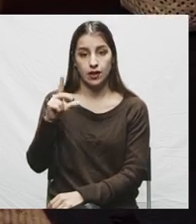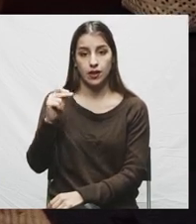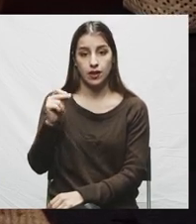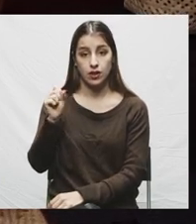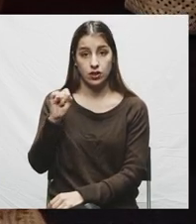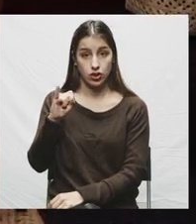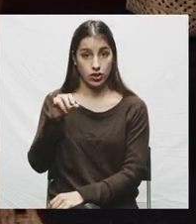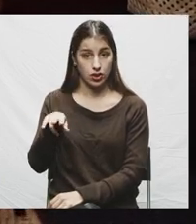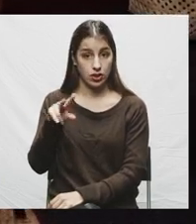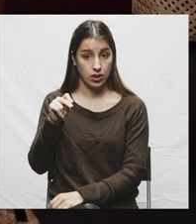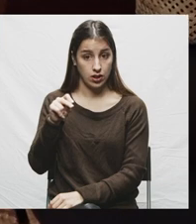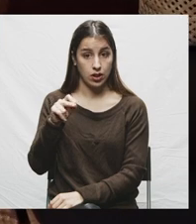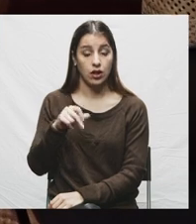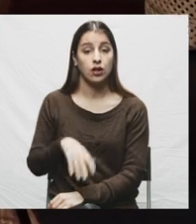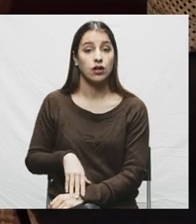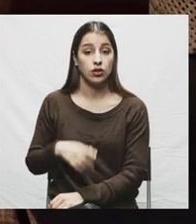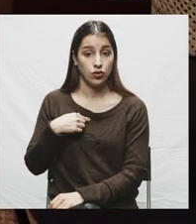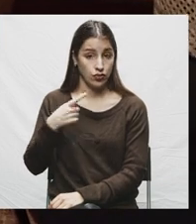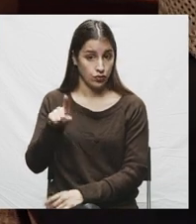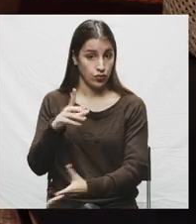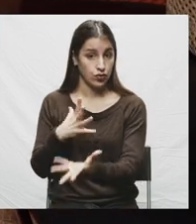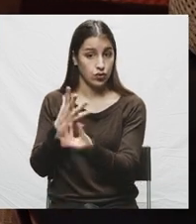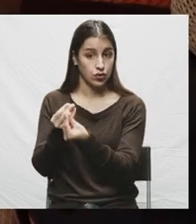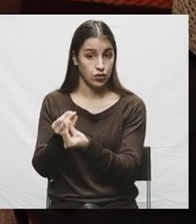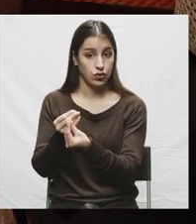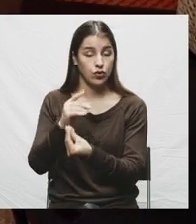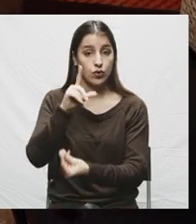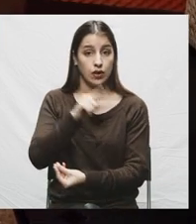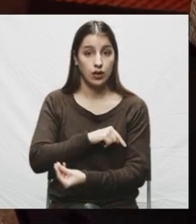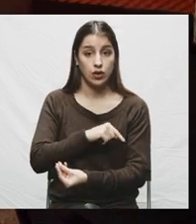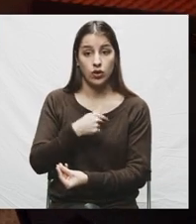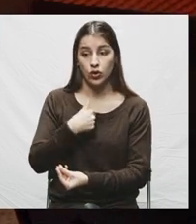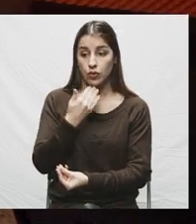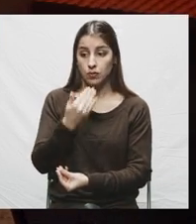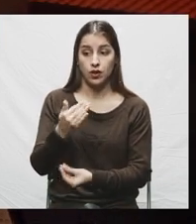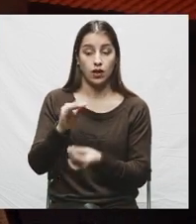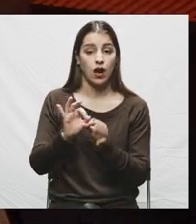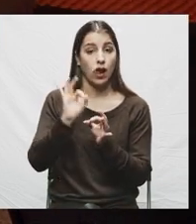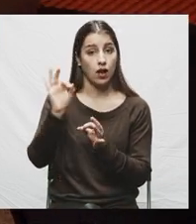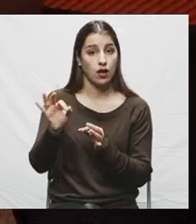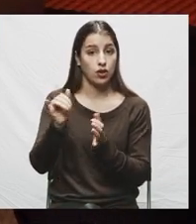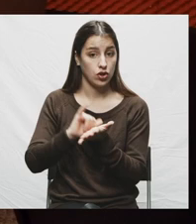he wouldn’t renew my contract, I went to José Laginha asking for advice about going to New York